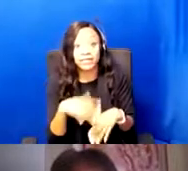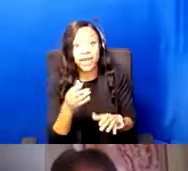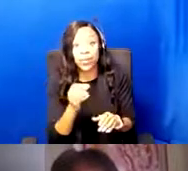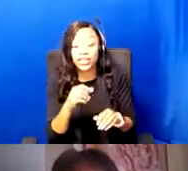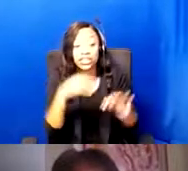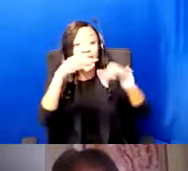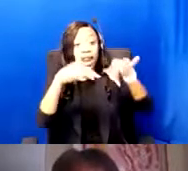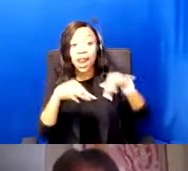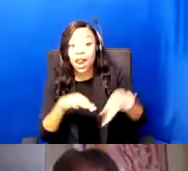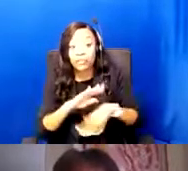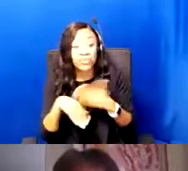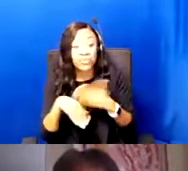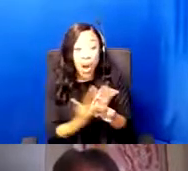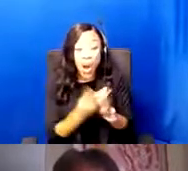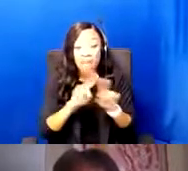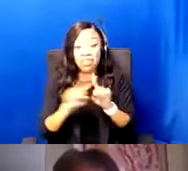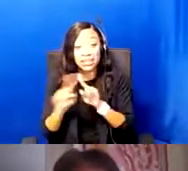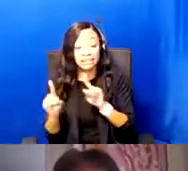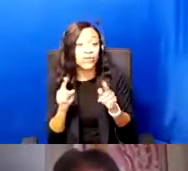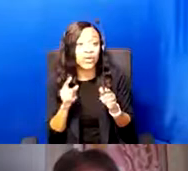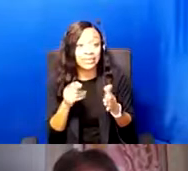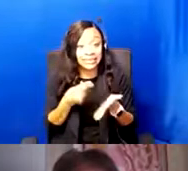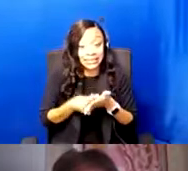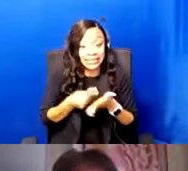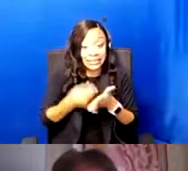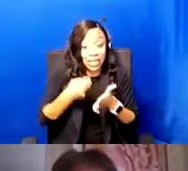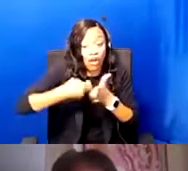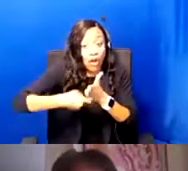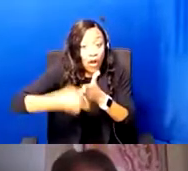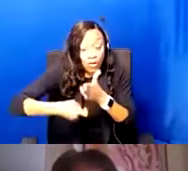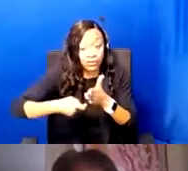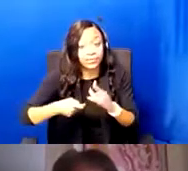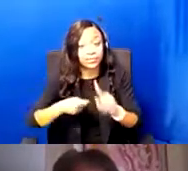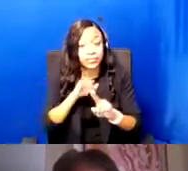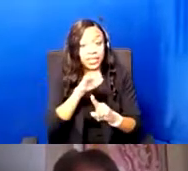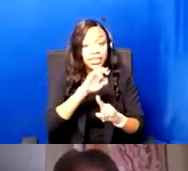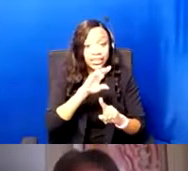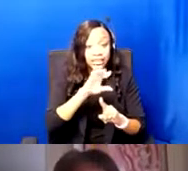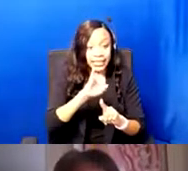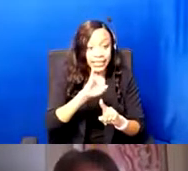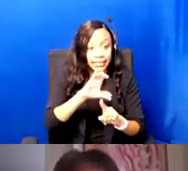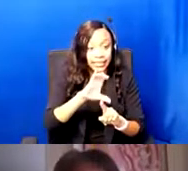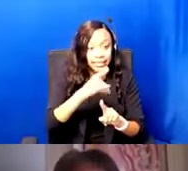and clearly state what they are. and as Ichun says whose responsibility is what expense